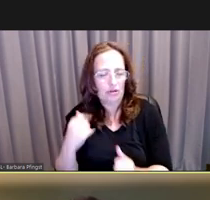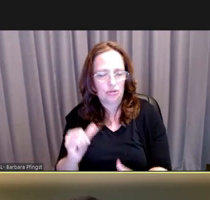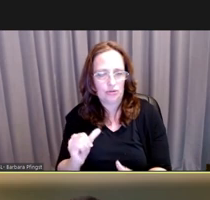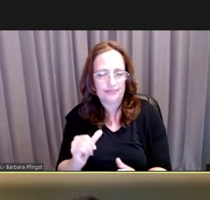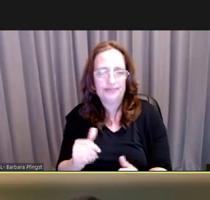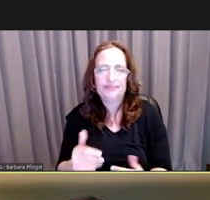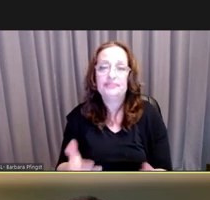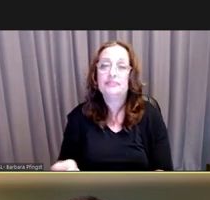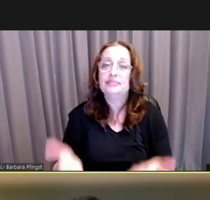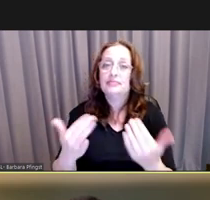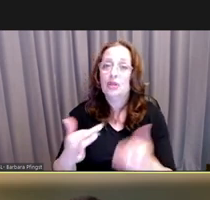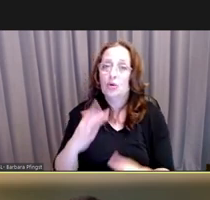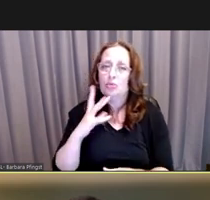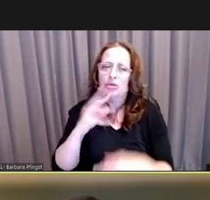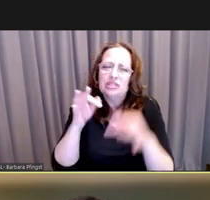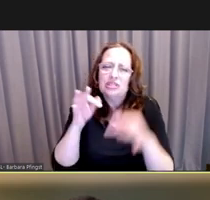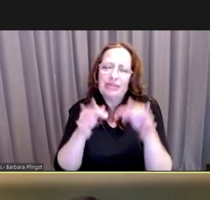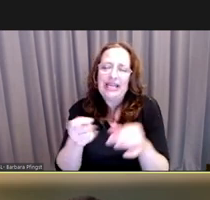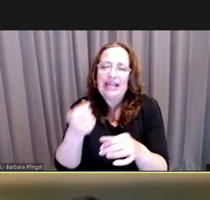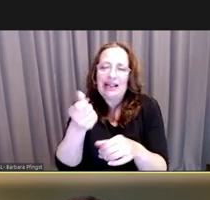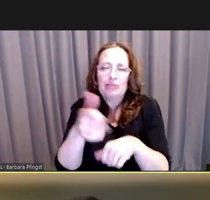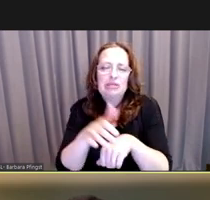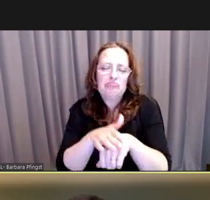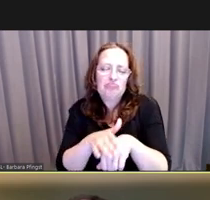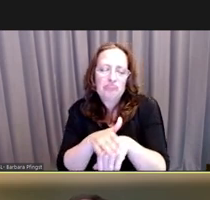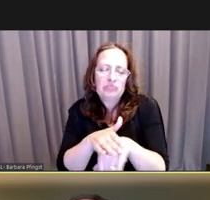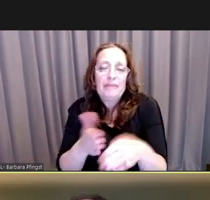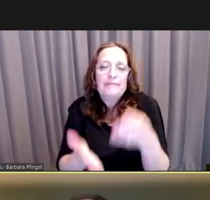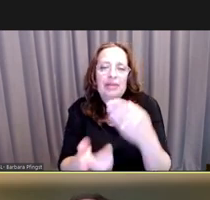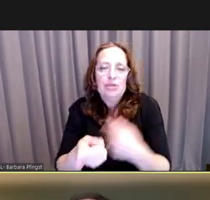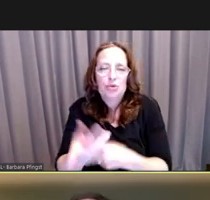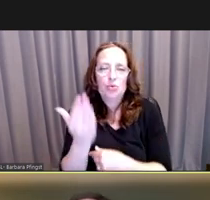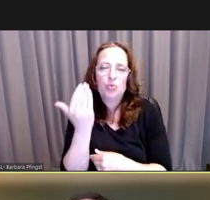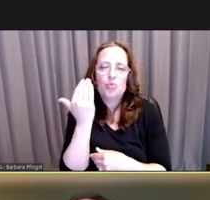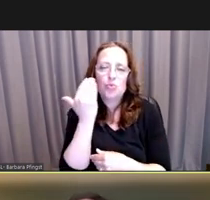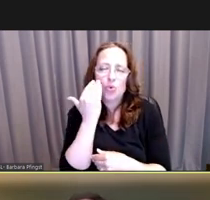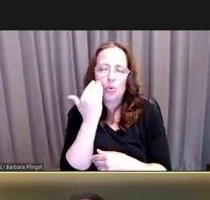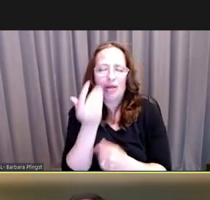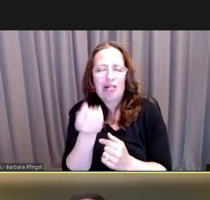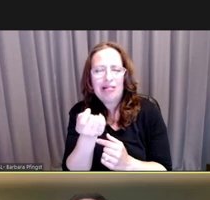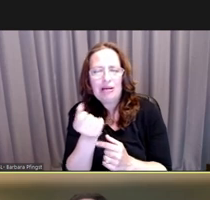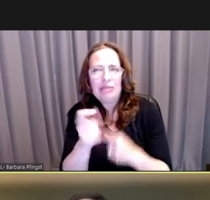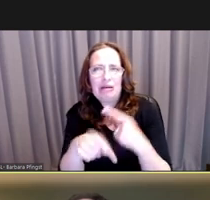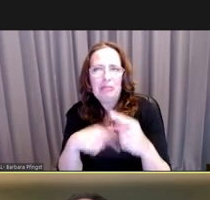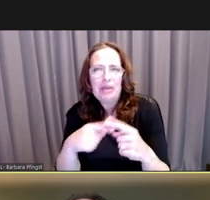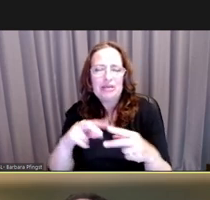just to give a flavor for it. But you may have heard of this before. The idea of a dominant versus recessive gene. And there's also